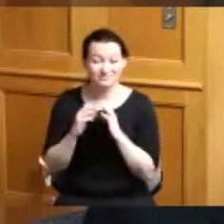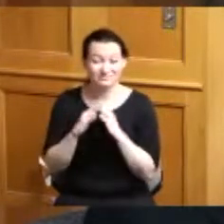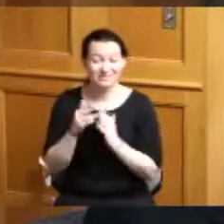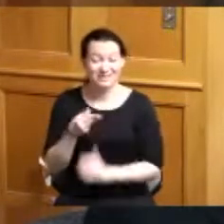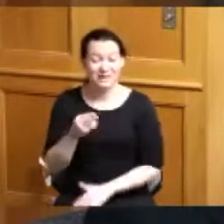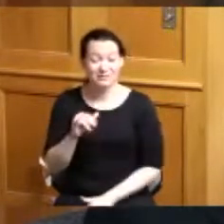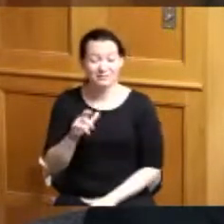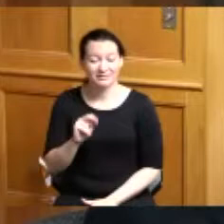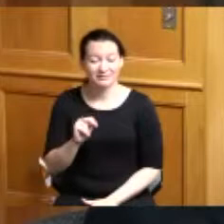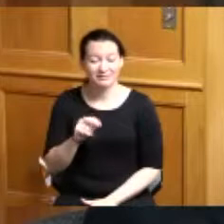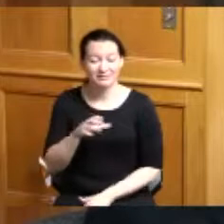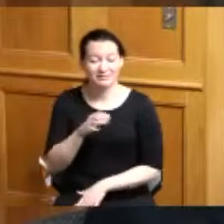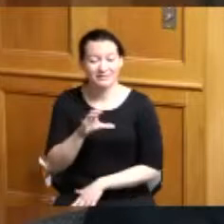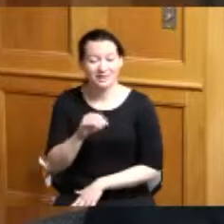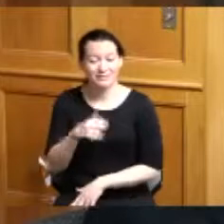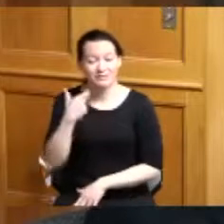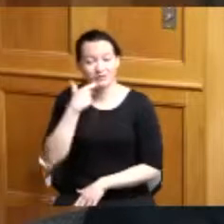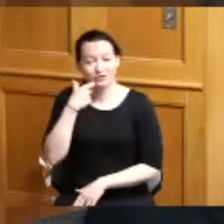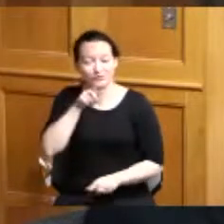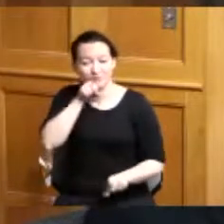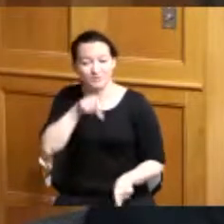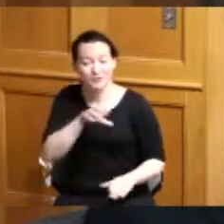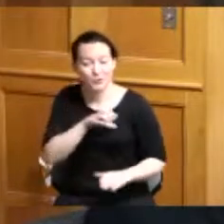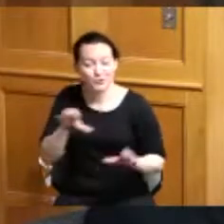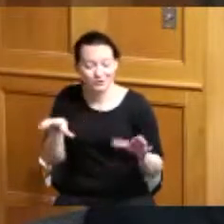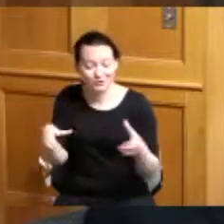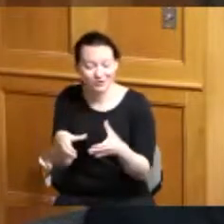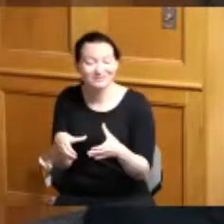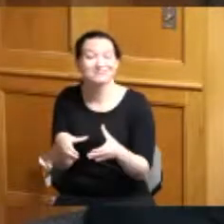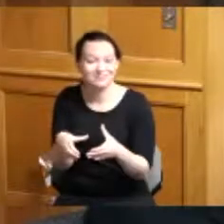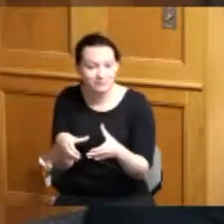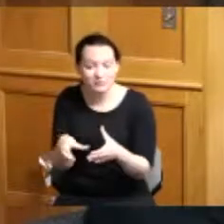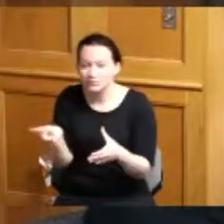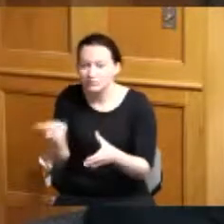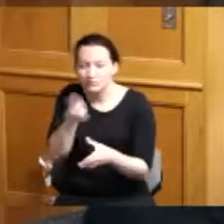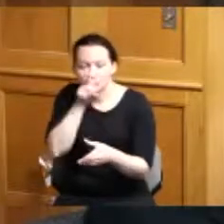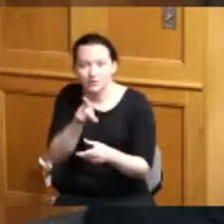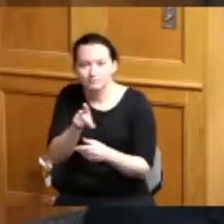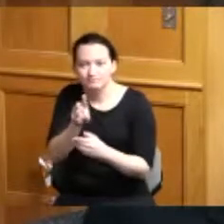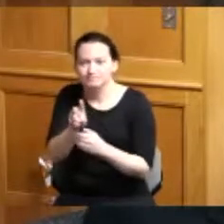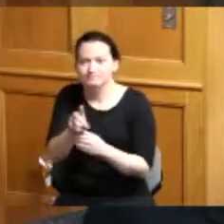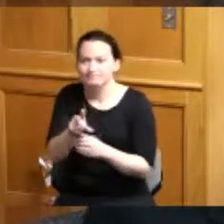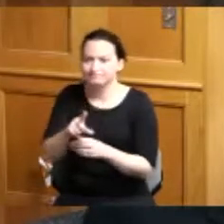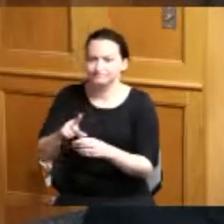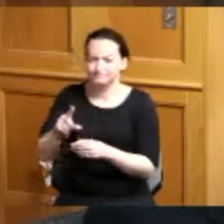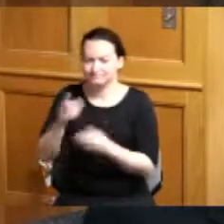County addiction response Coalition and he was really a forerunner in that and many other things